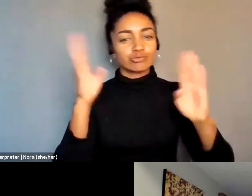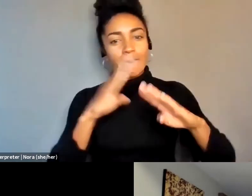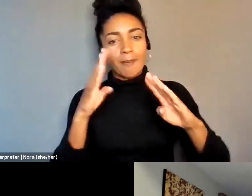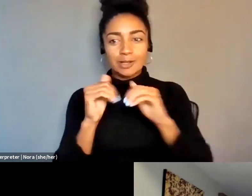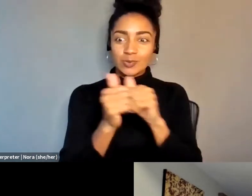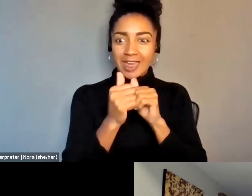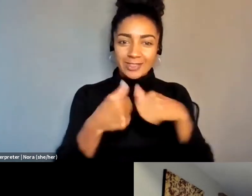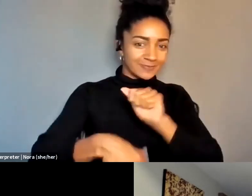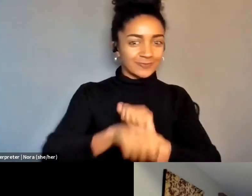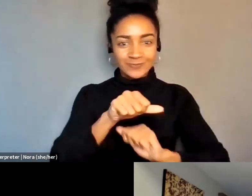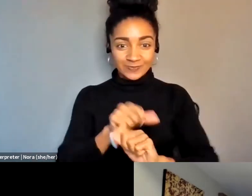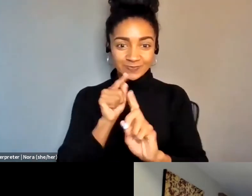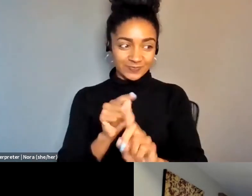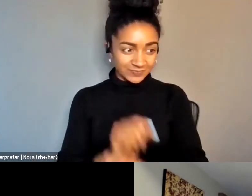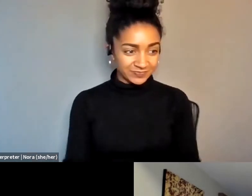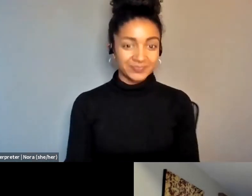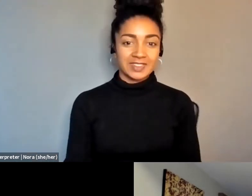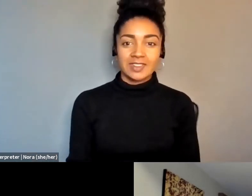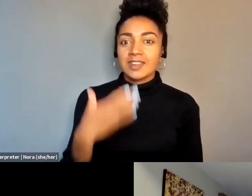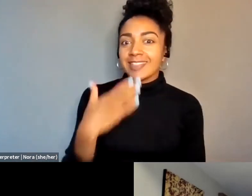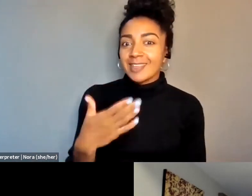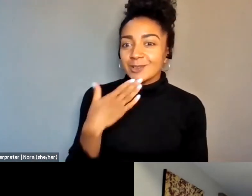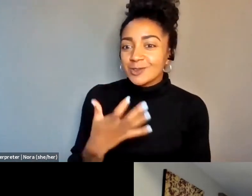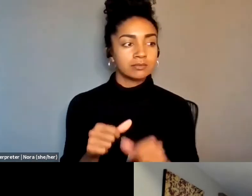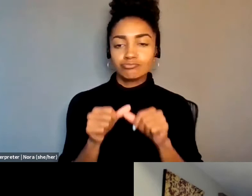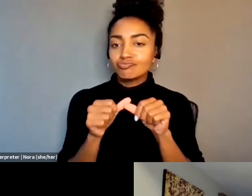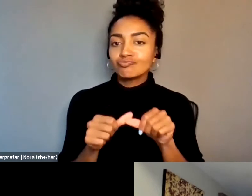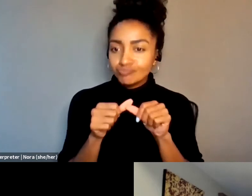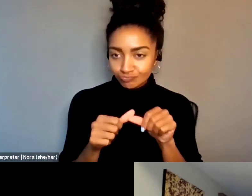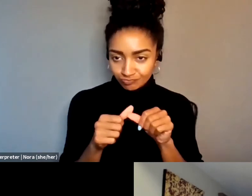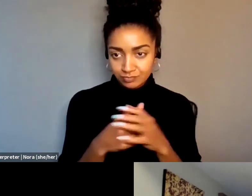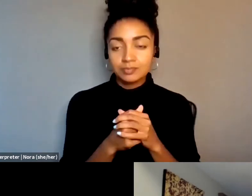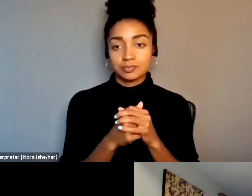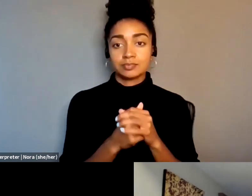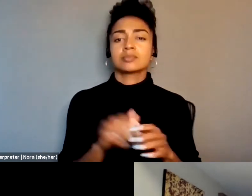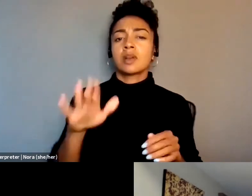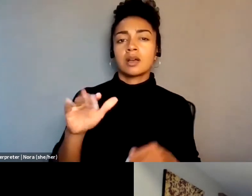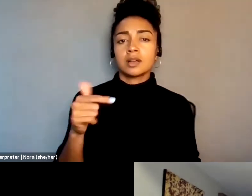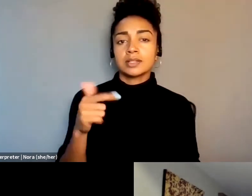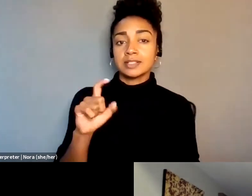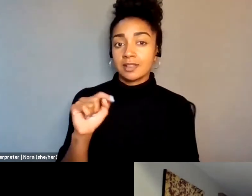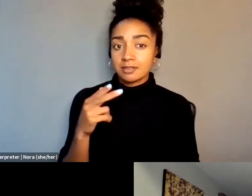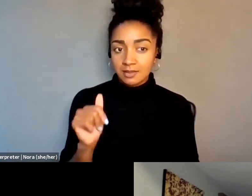Thank you so much Geetha for that wonderful response. So Geetha we know what works.